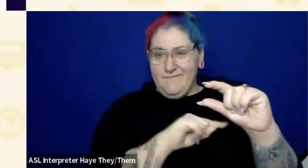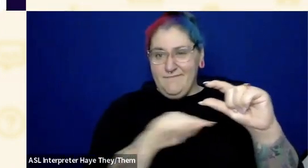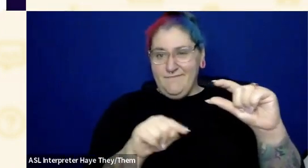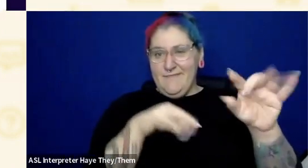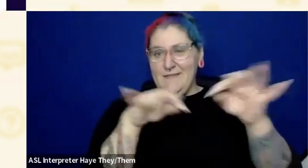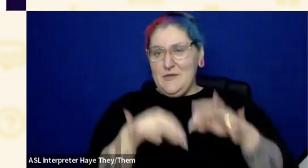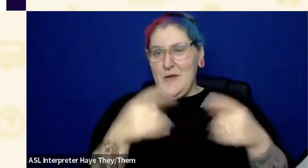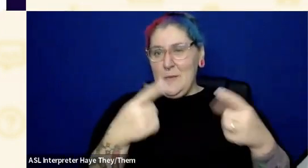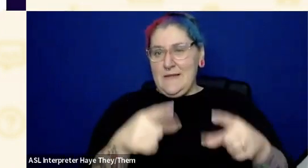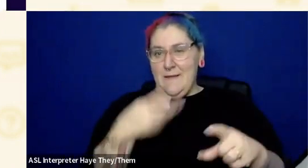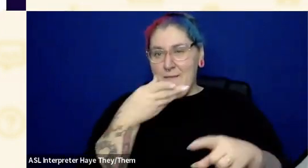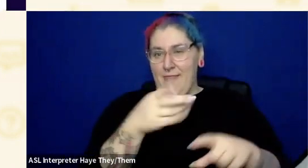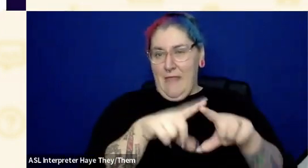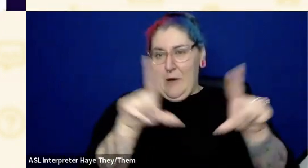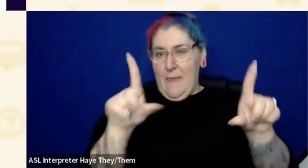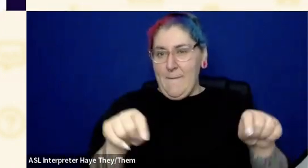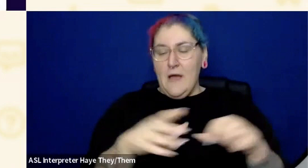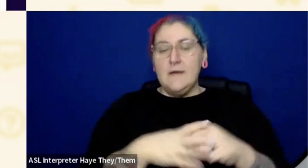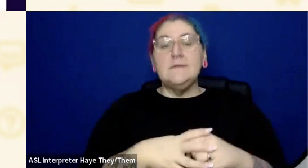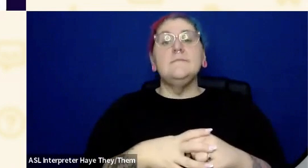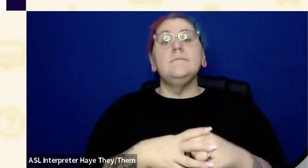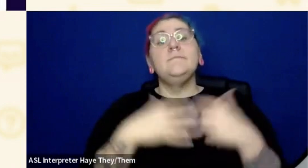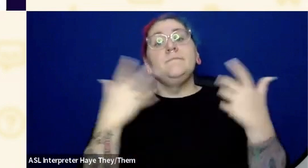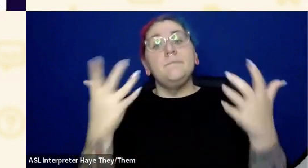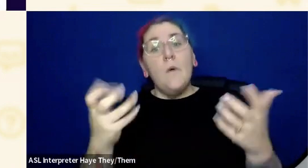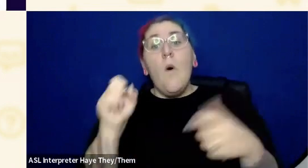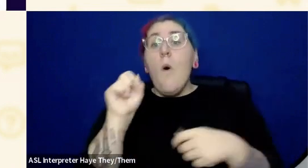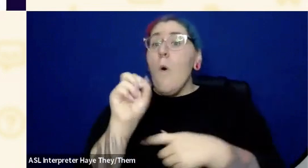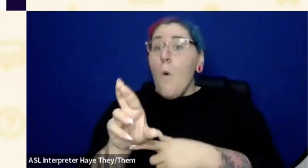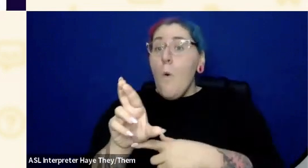for individual fields if you wanted some of them to be different.